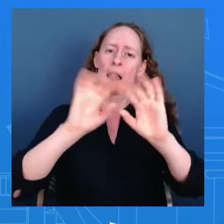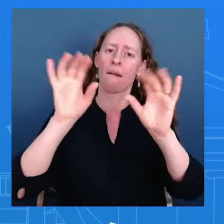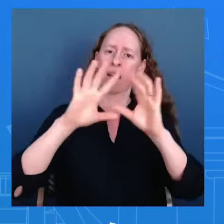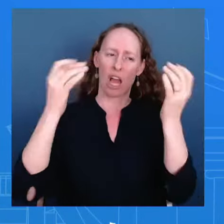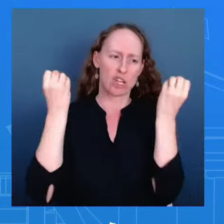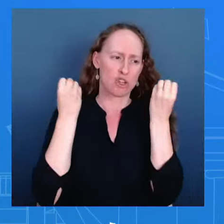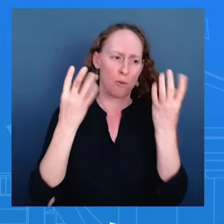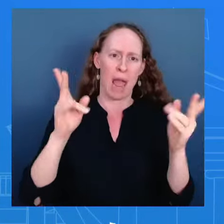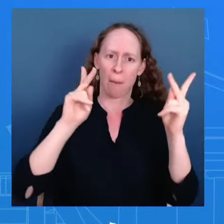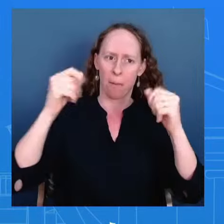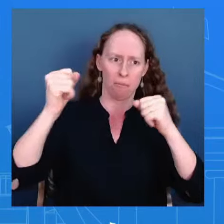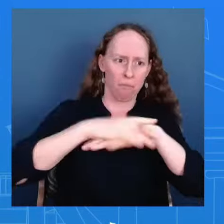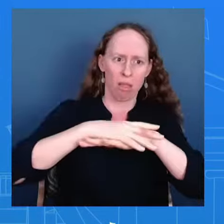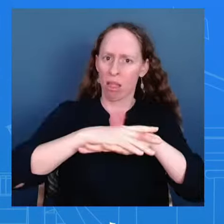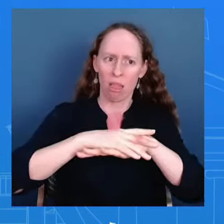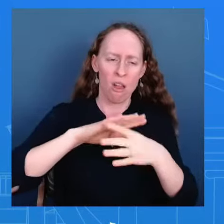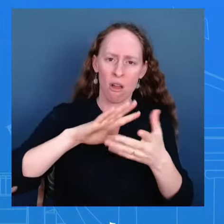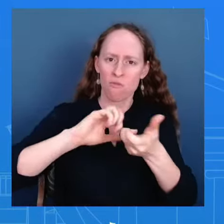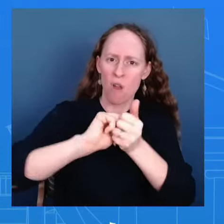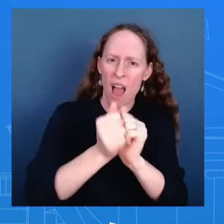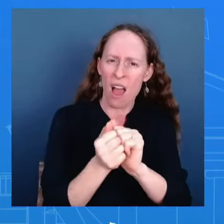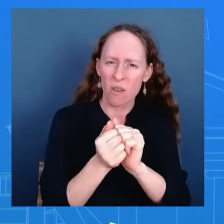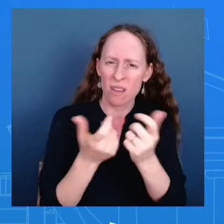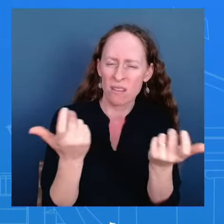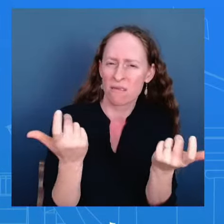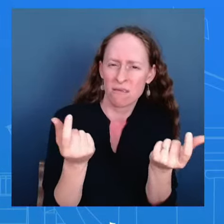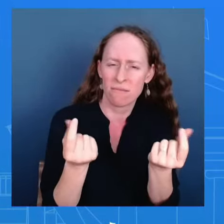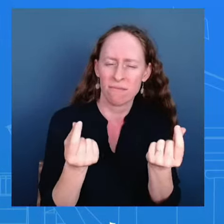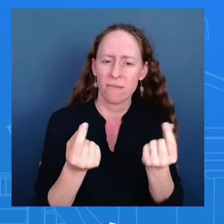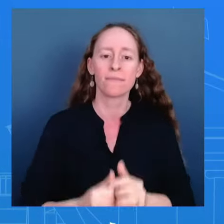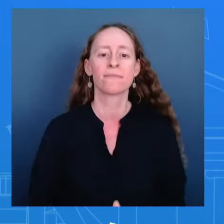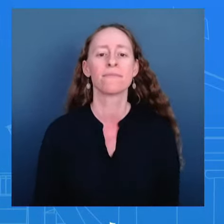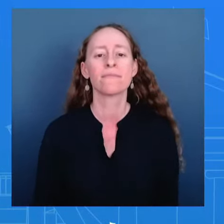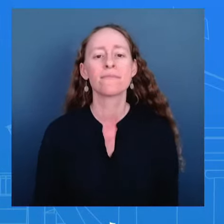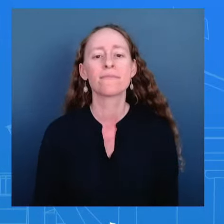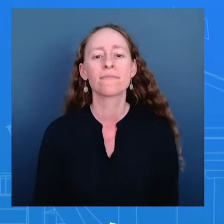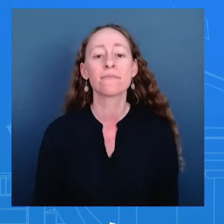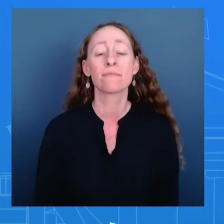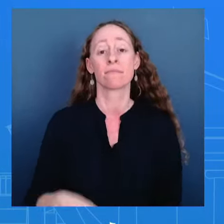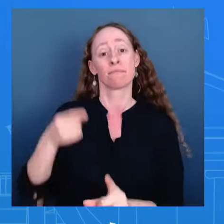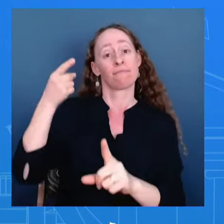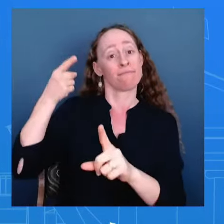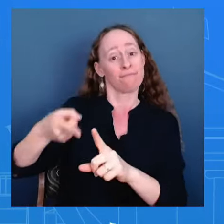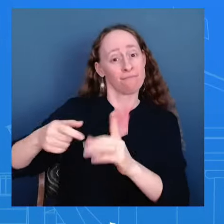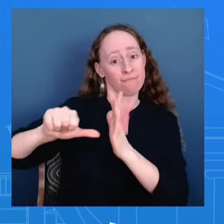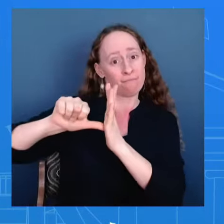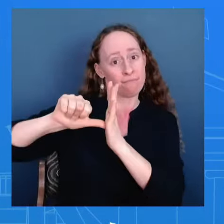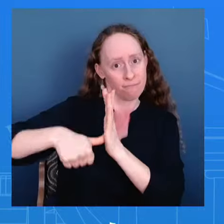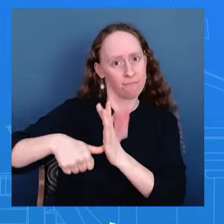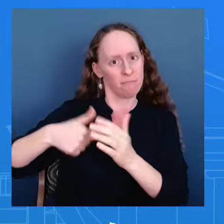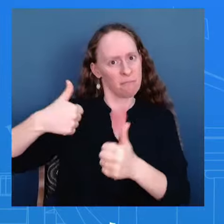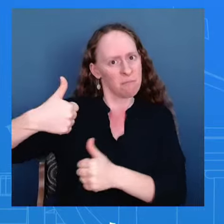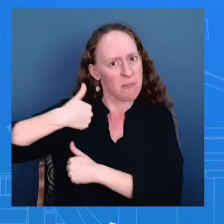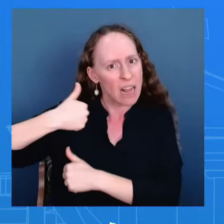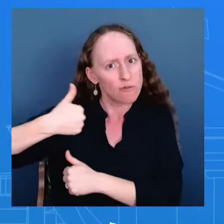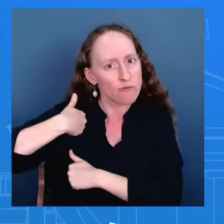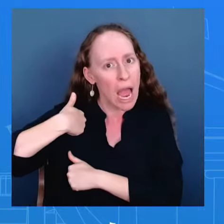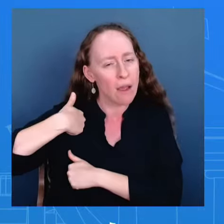He was talking about major ground operations in Rafah proper, which is what we've been saying all along, and when he was referring to population centers,